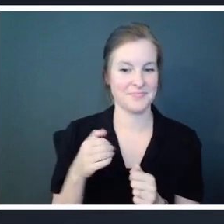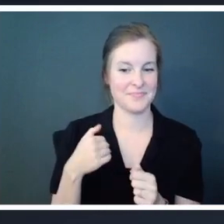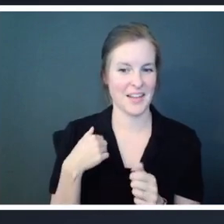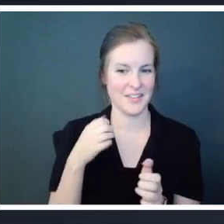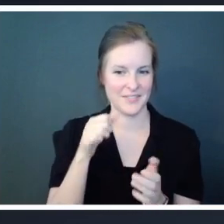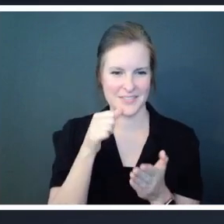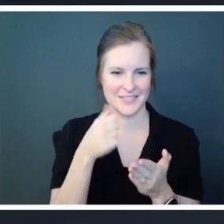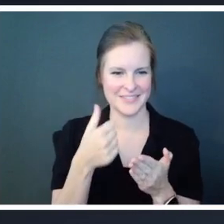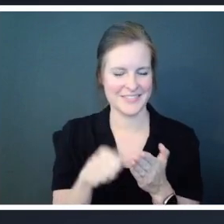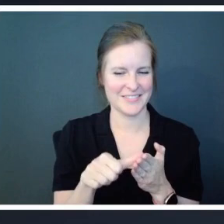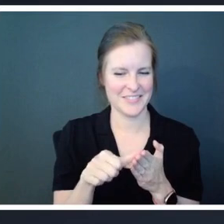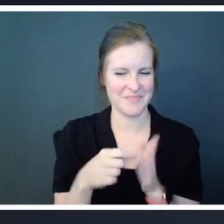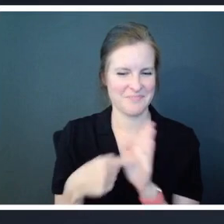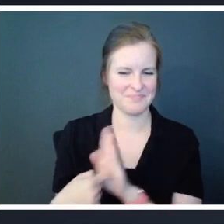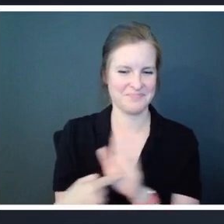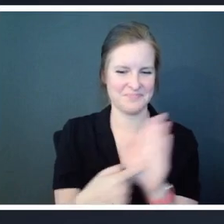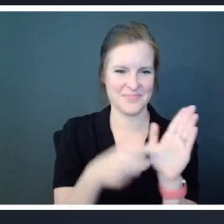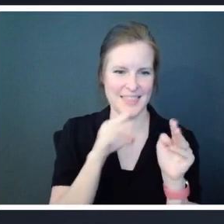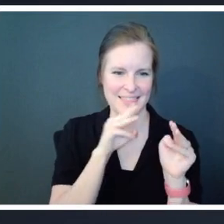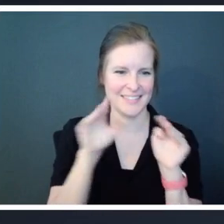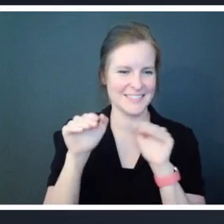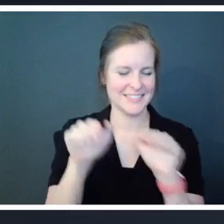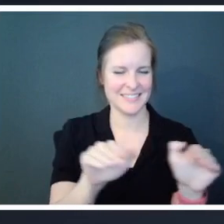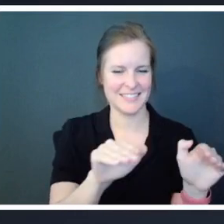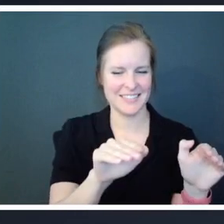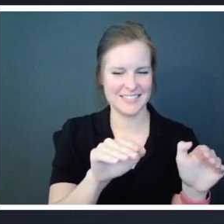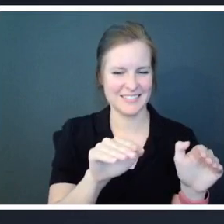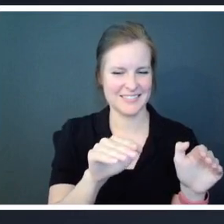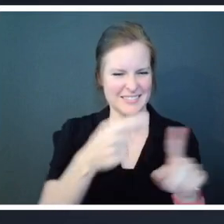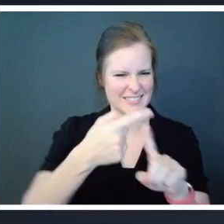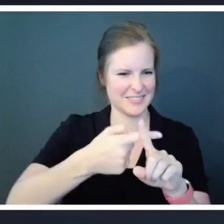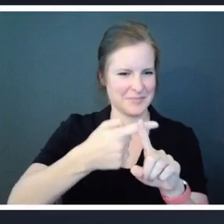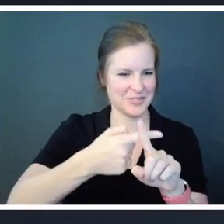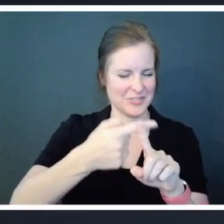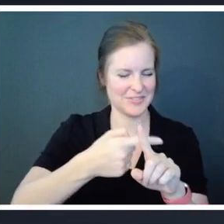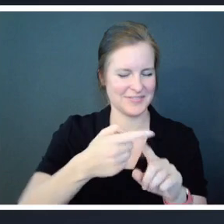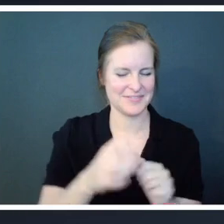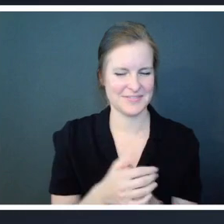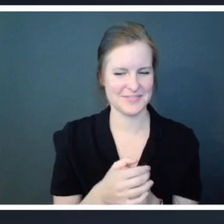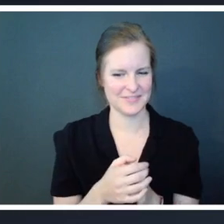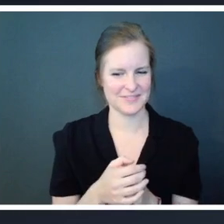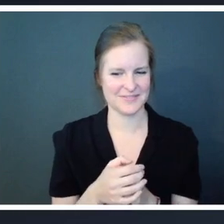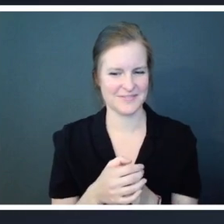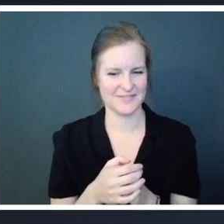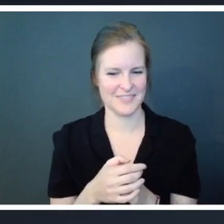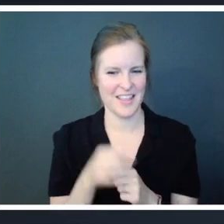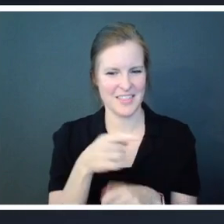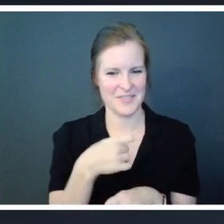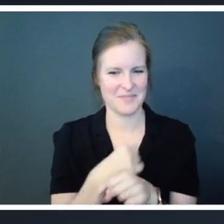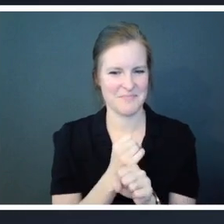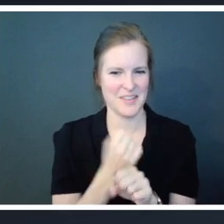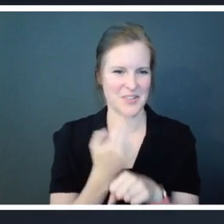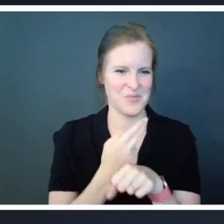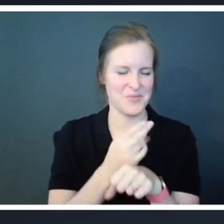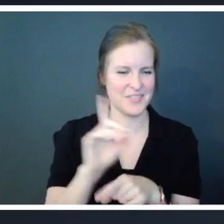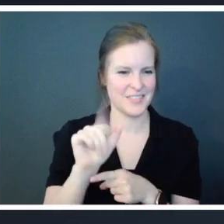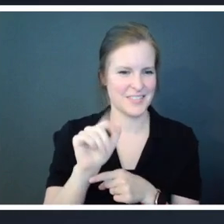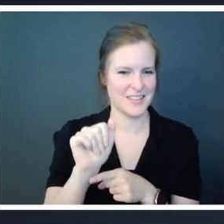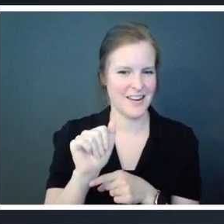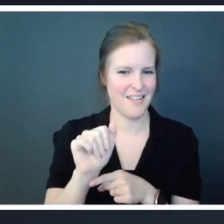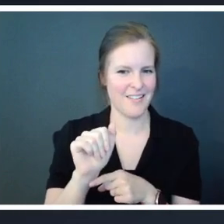surface temperatures. And that was made using data generated by the National Oceanic and Atmospheric